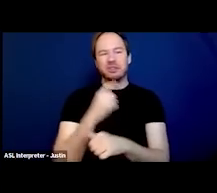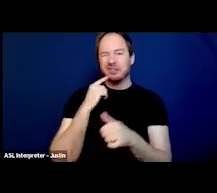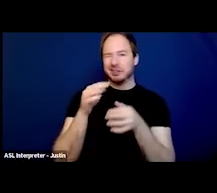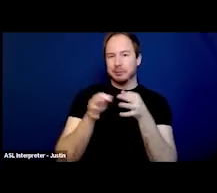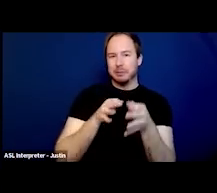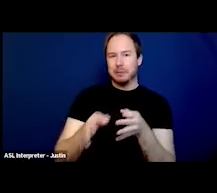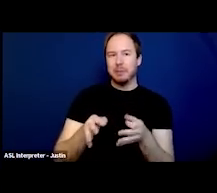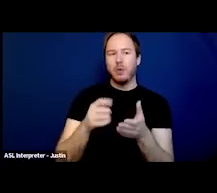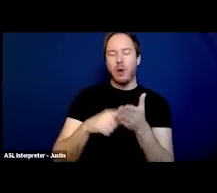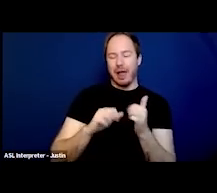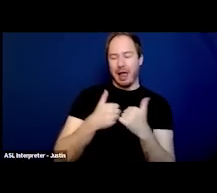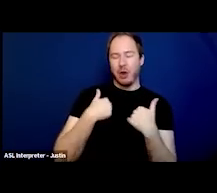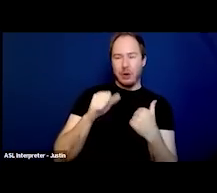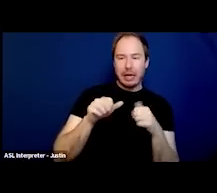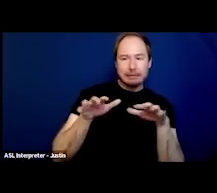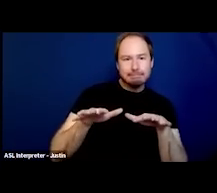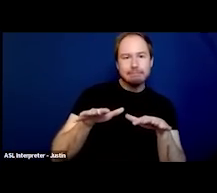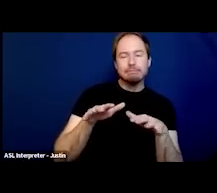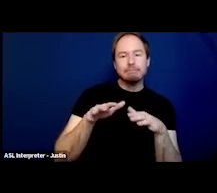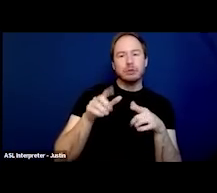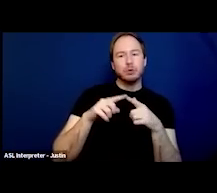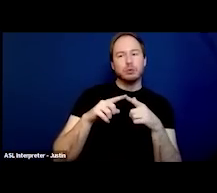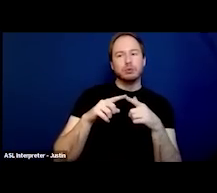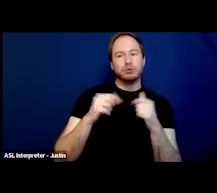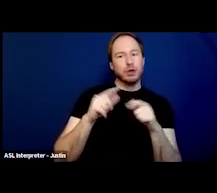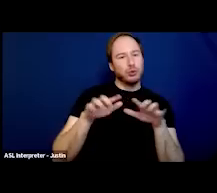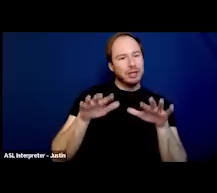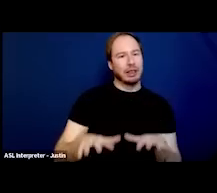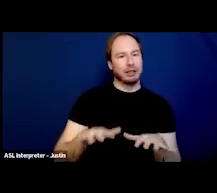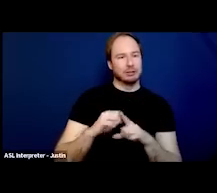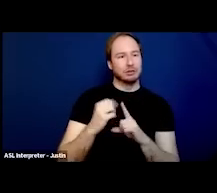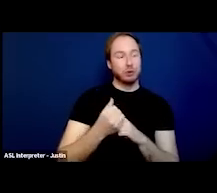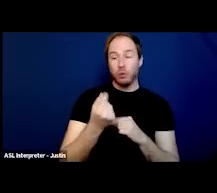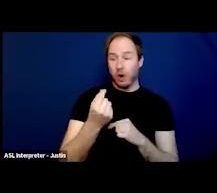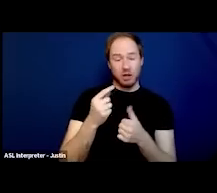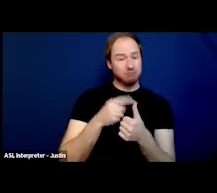of some of the de escalation skills that can be helpful. Actively listening to the resident.